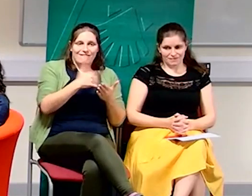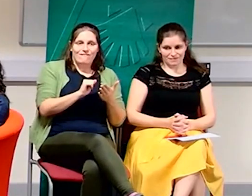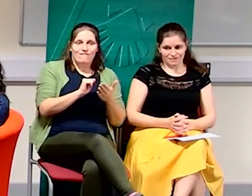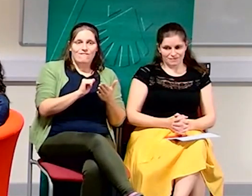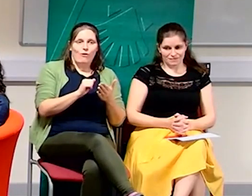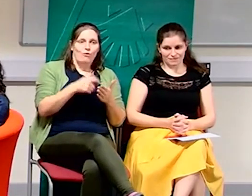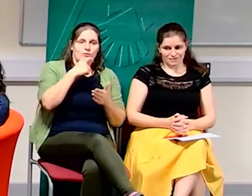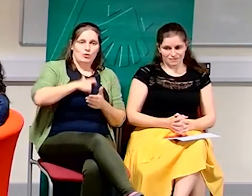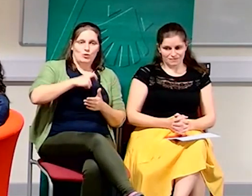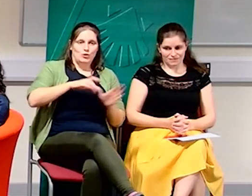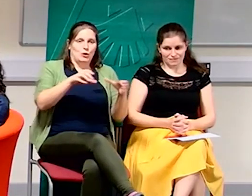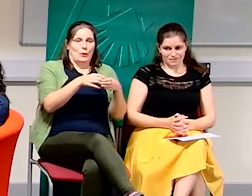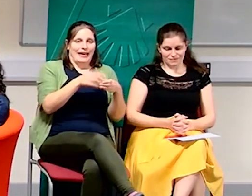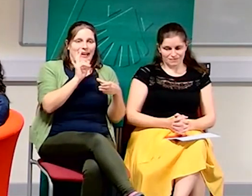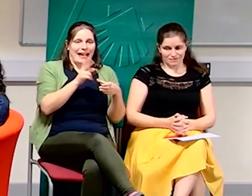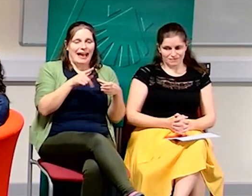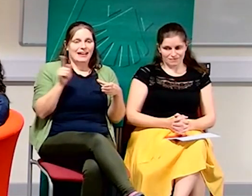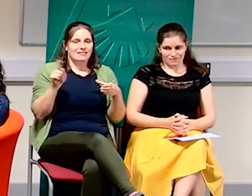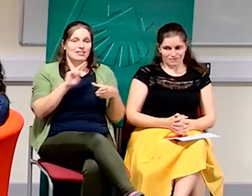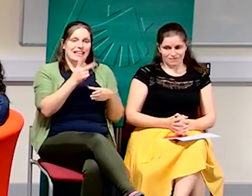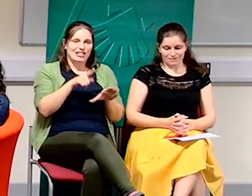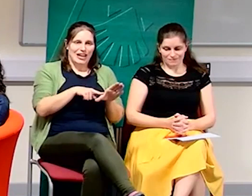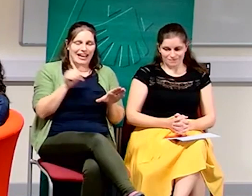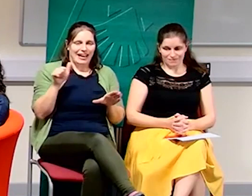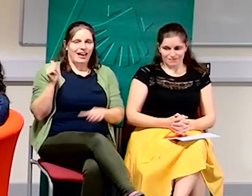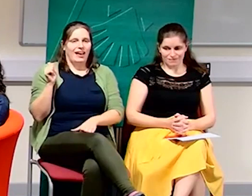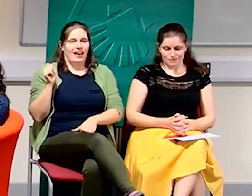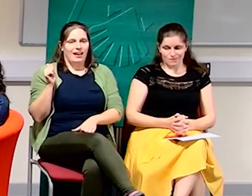that people thought i' done a good enough job of advocating for them last year that